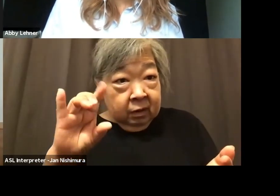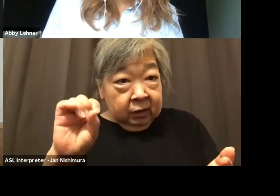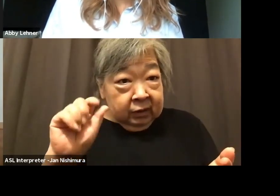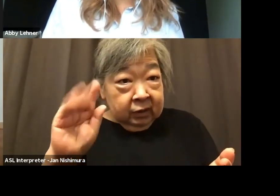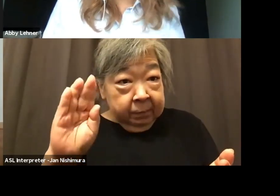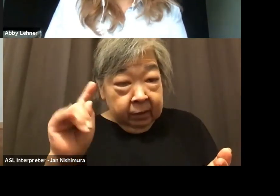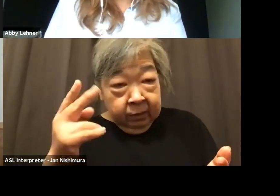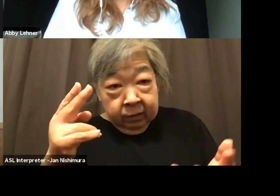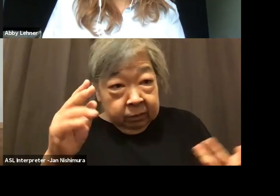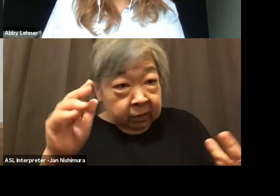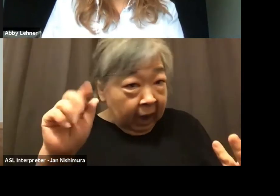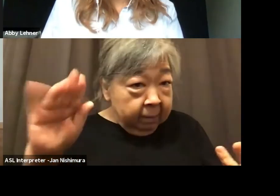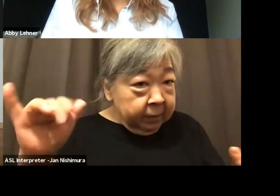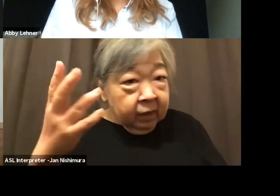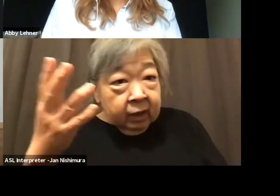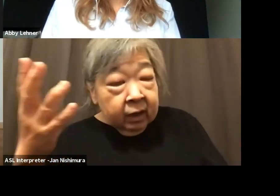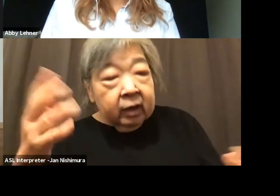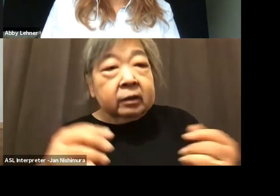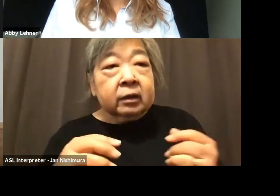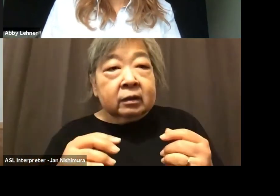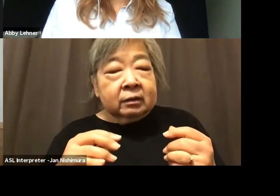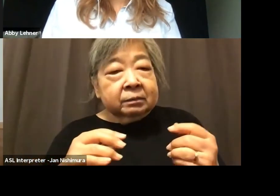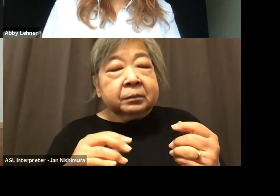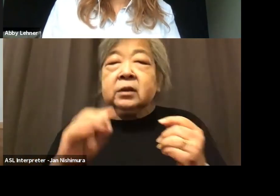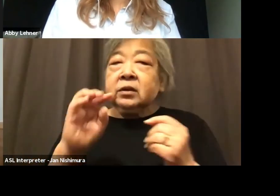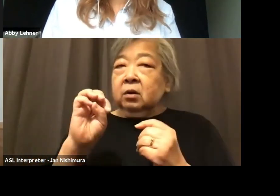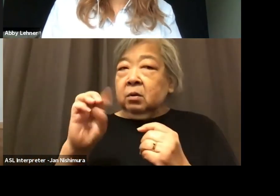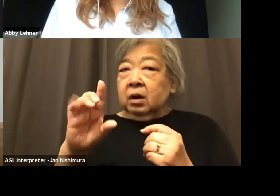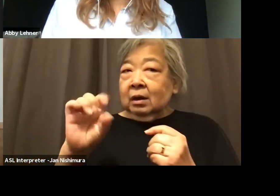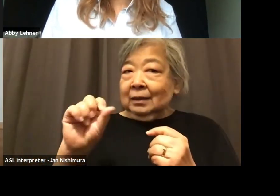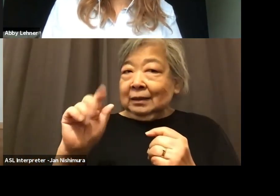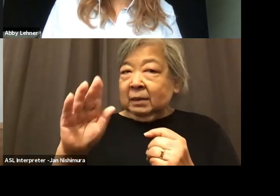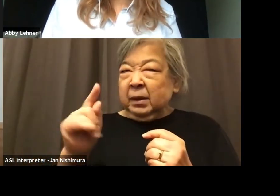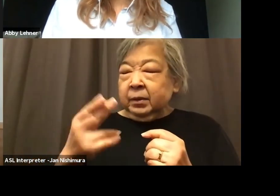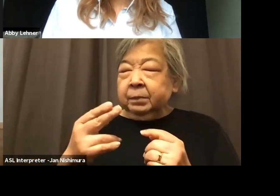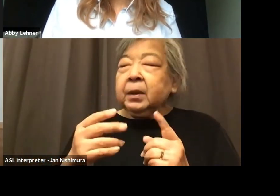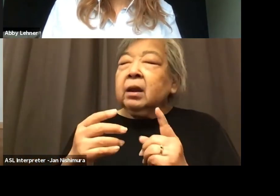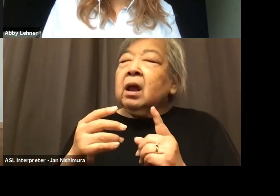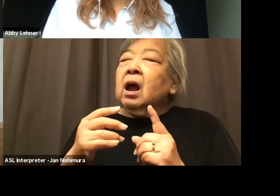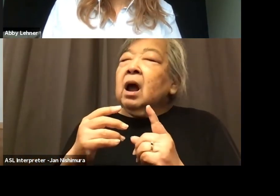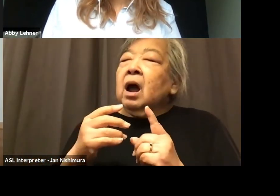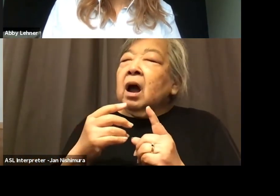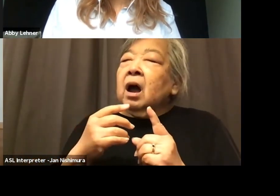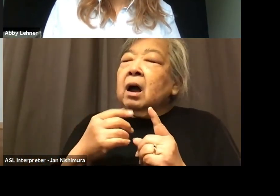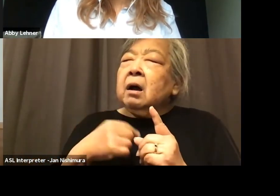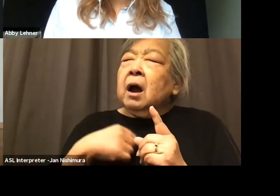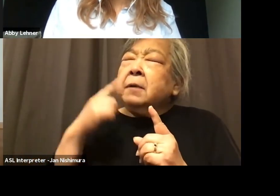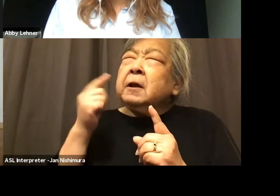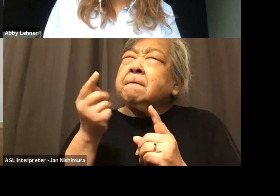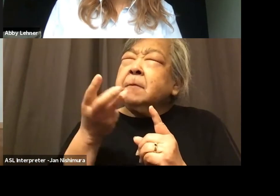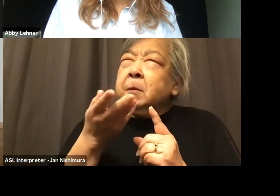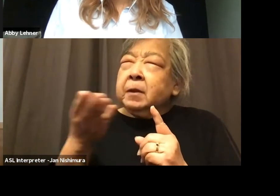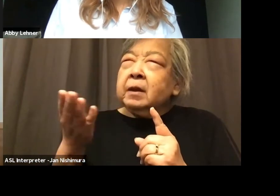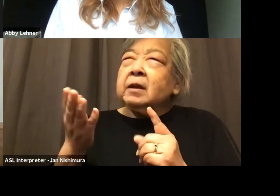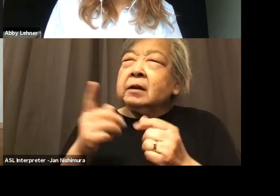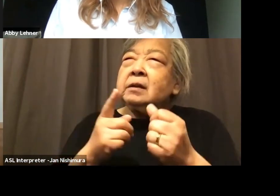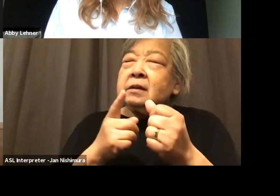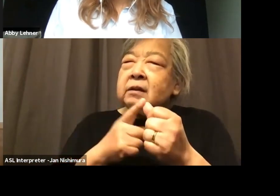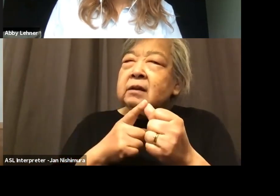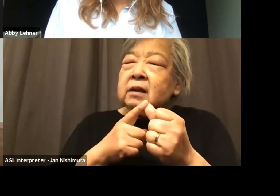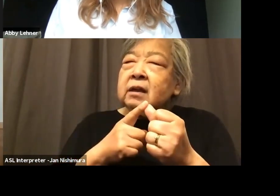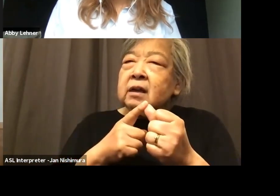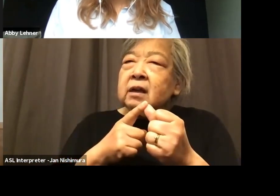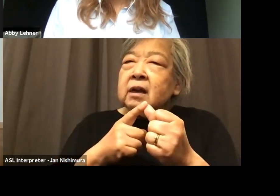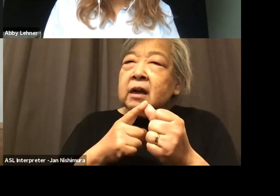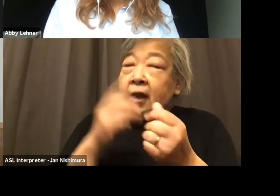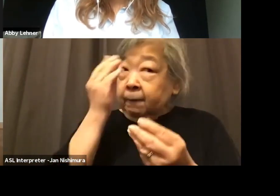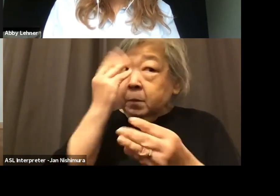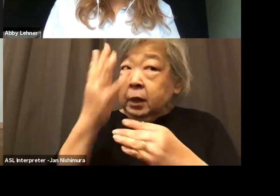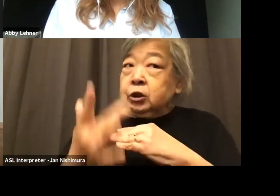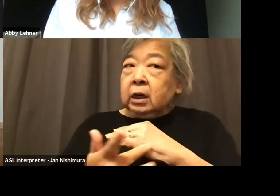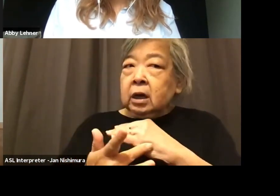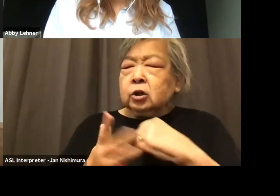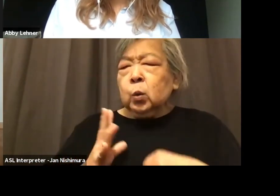Sorry, so a couple other things besides the information technology industry, would be